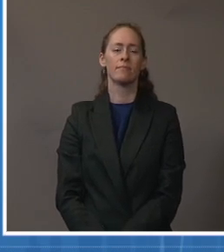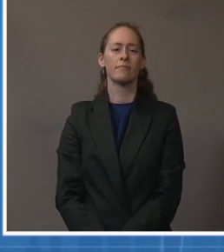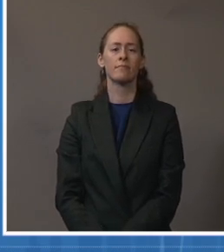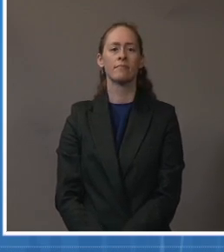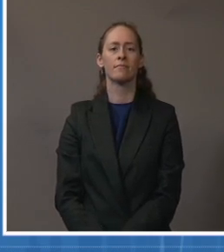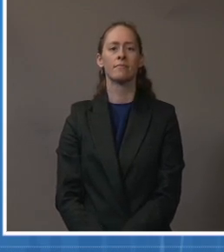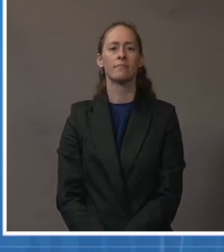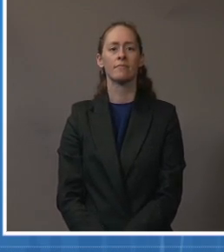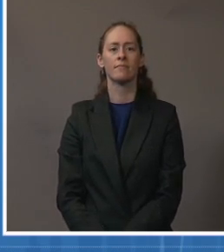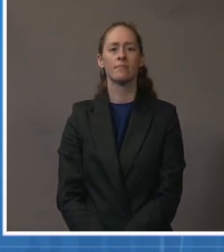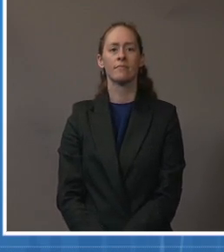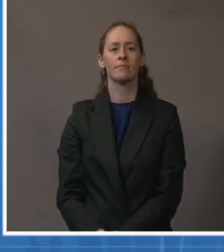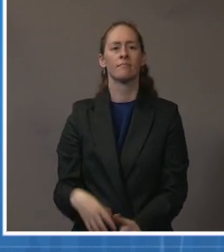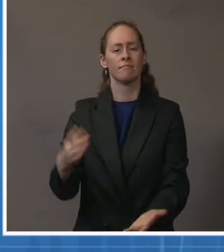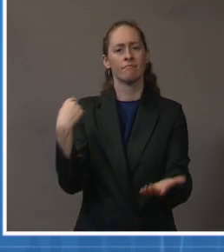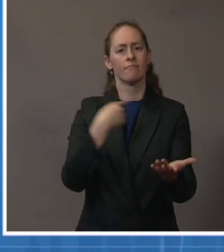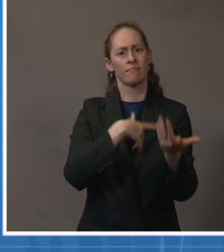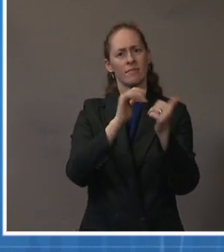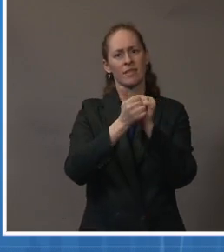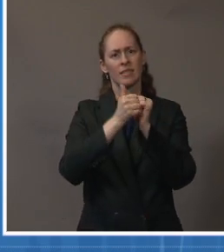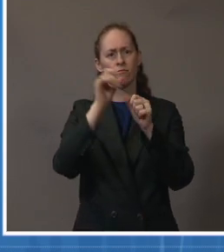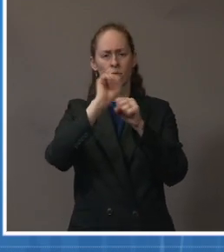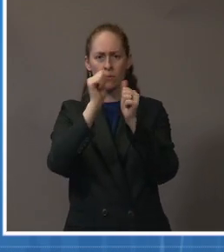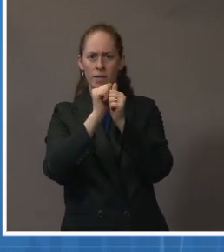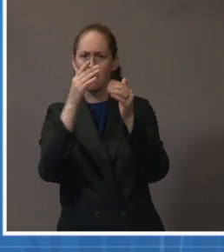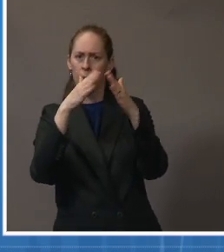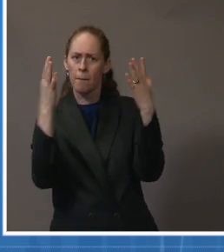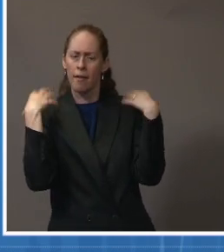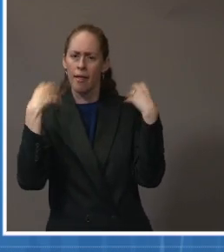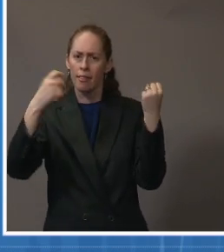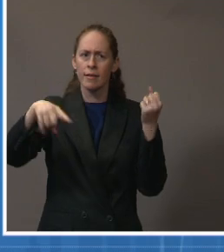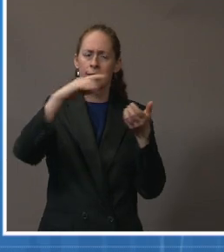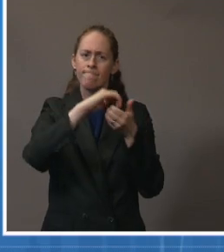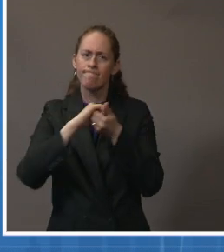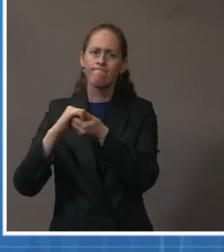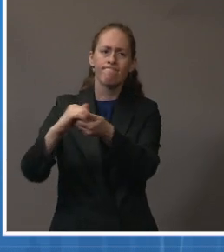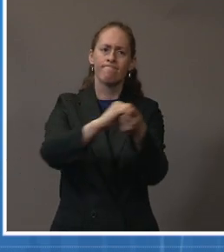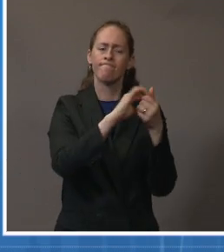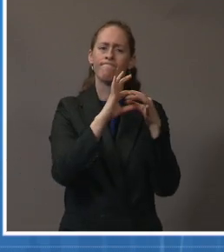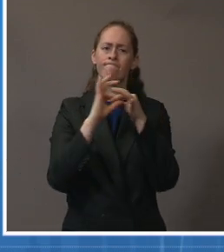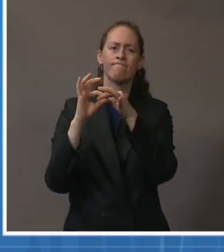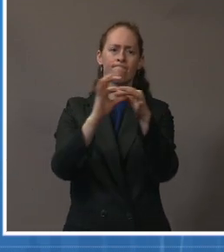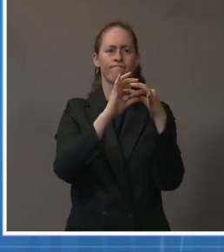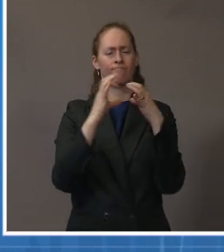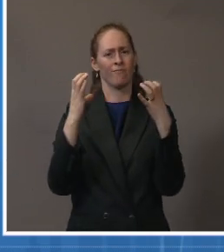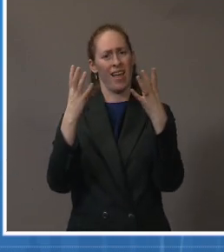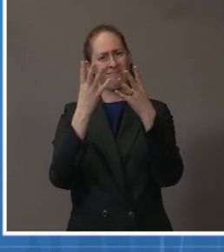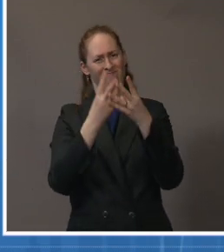with the public health requirements that will help hasten the end of the COVID-19 pandemic.